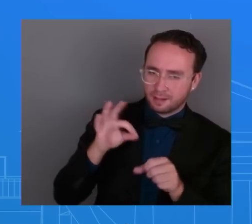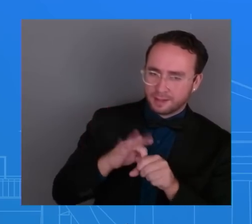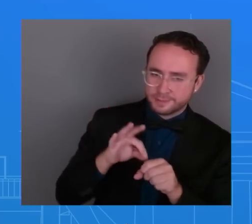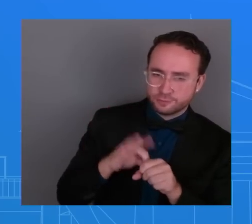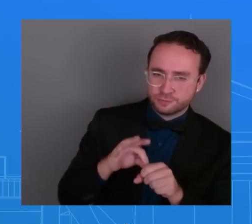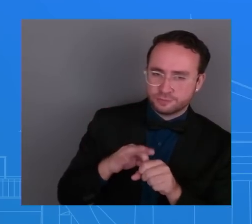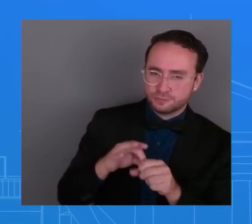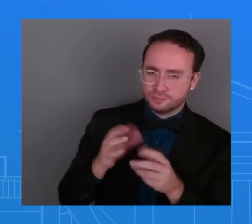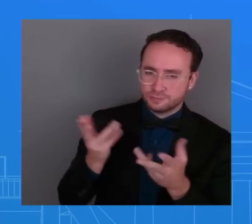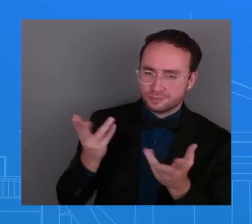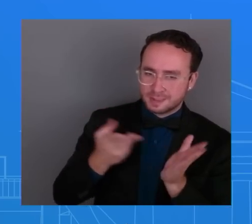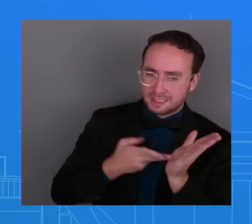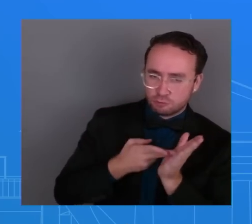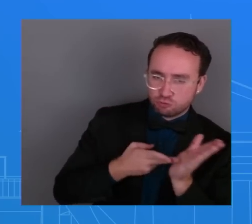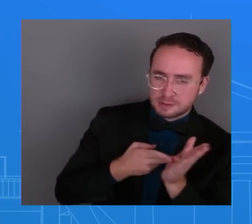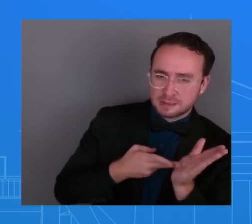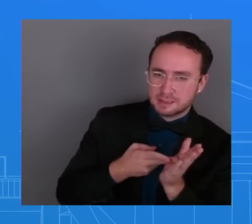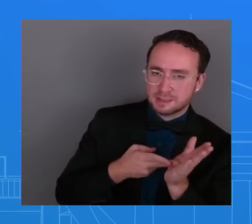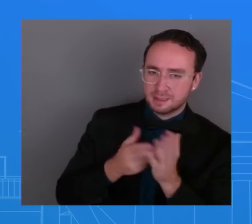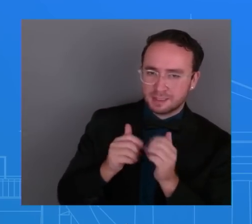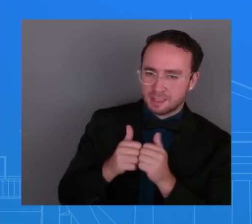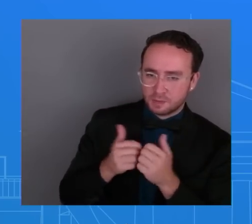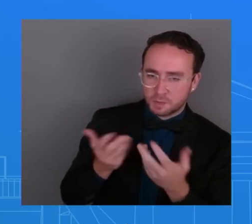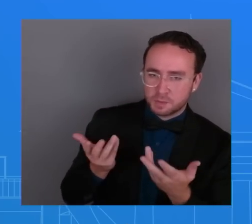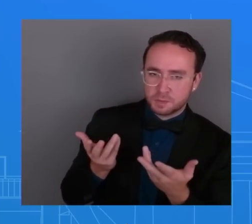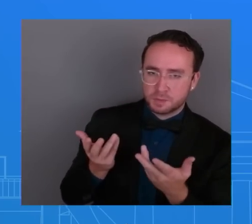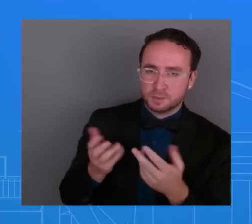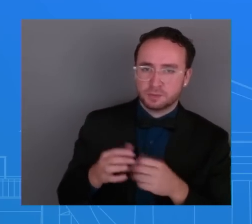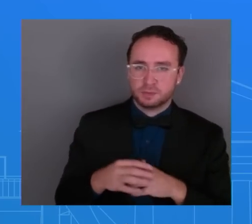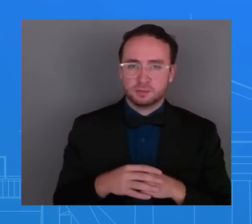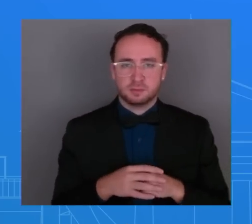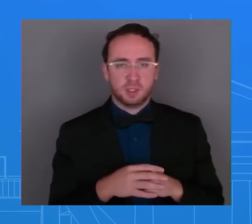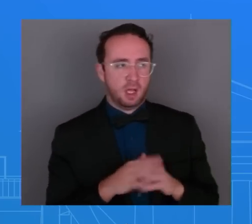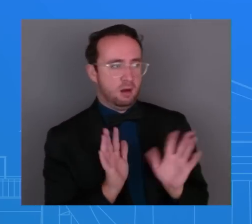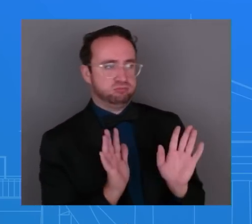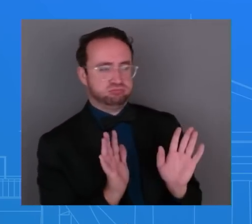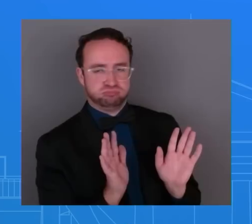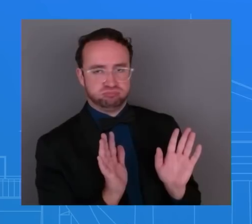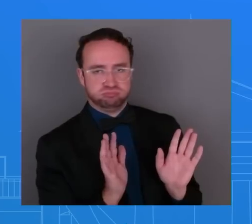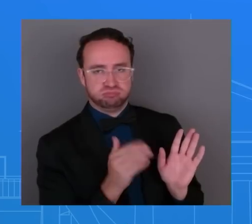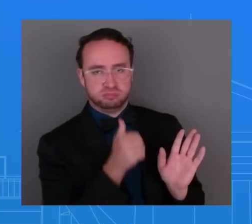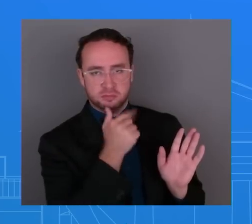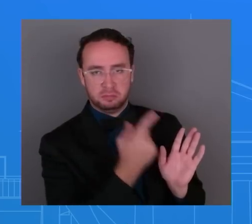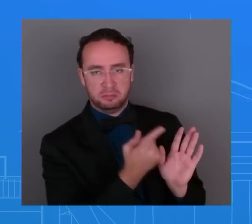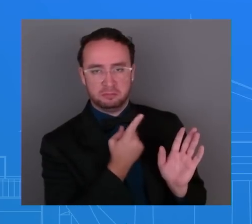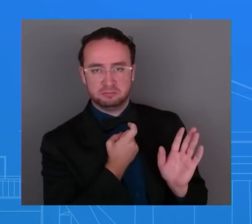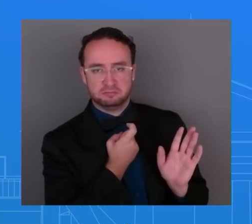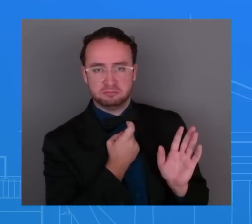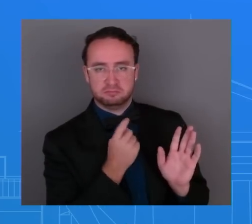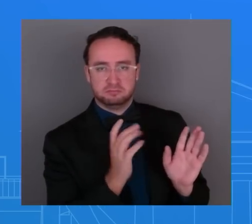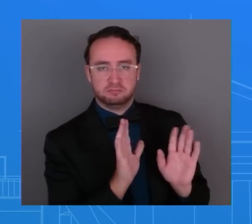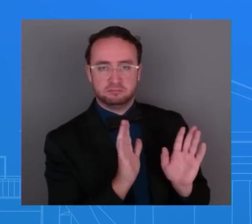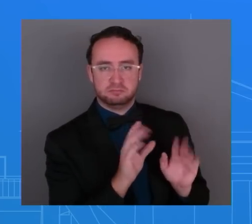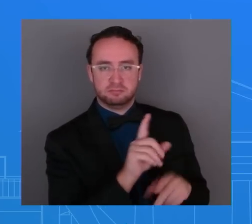of Justice and the FBI on that particular questions. We've said many times that this administration strongly condemns